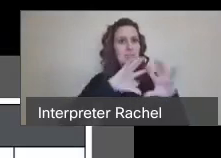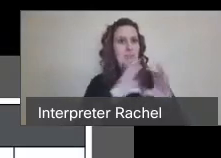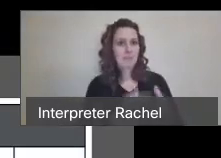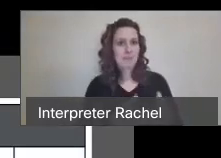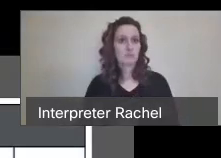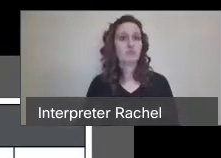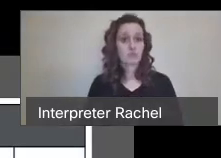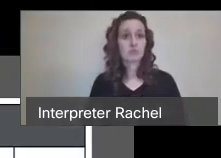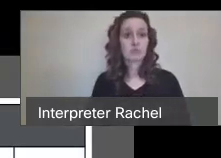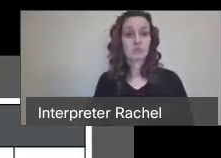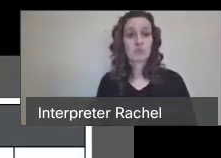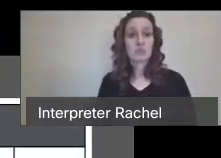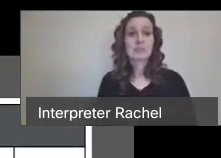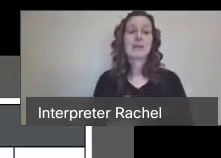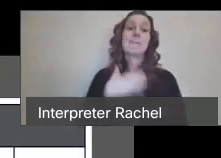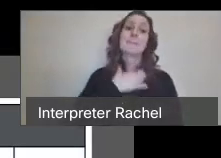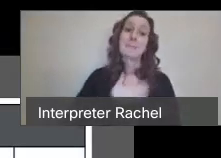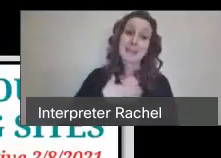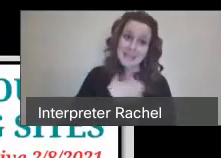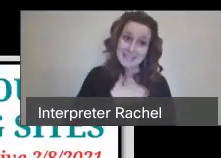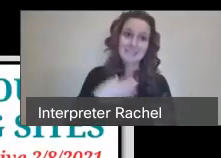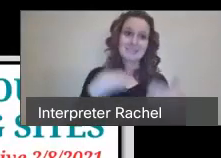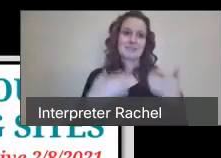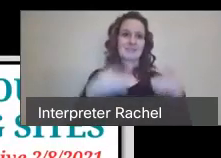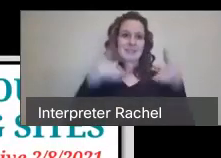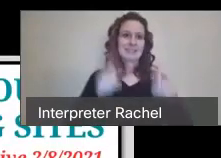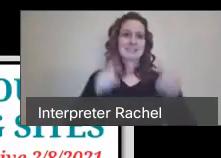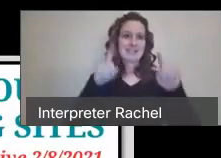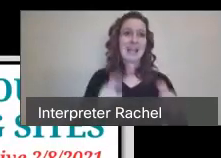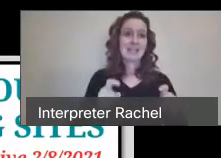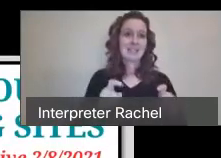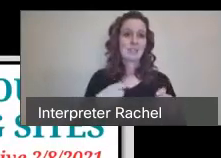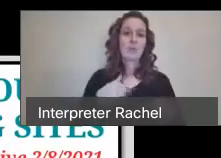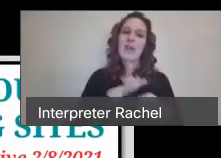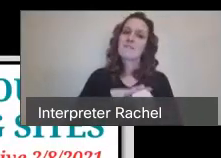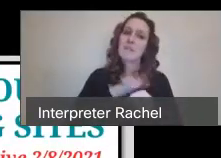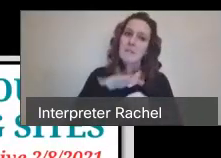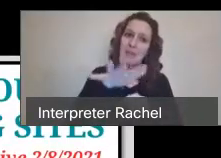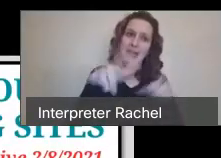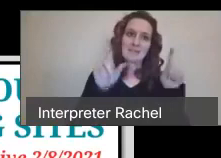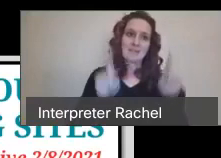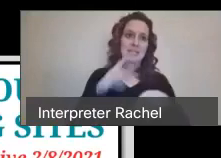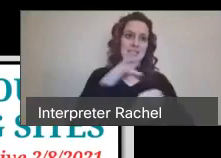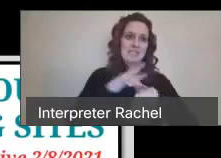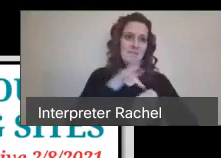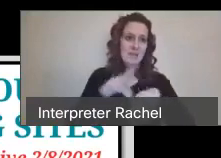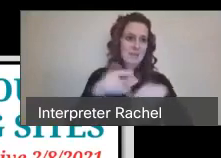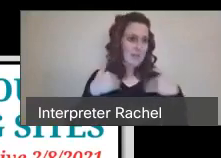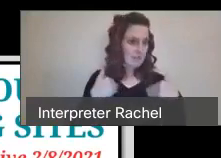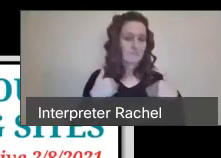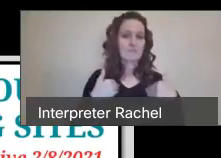So please get tested. We continue to have plenty of testing available and I want to urge anyone